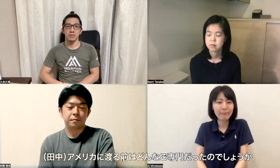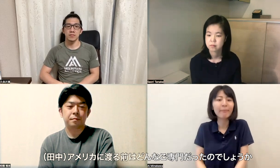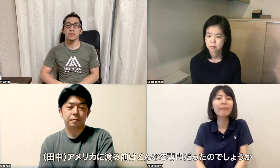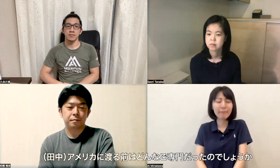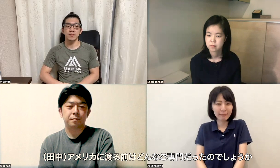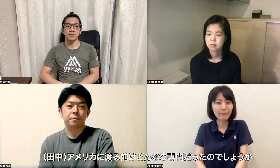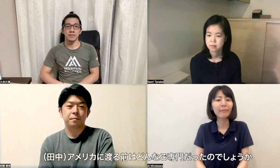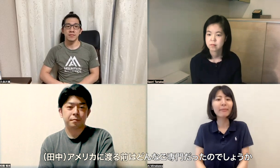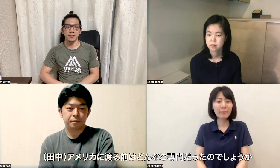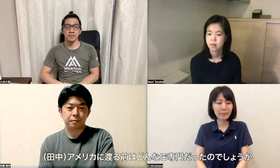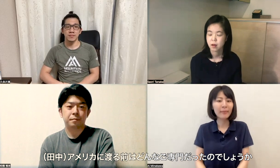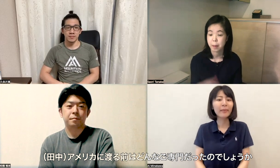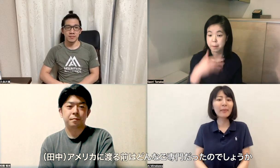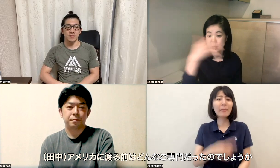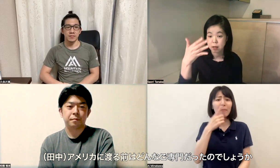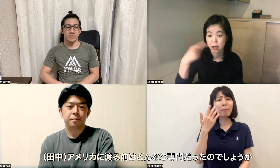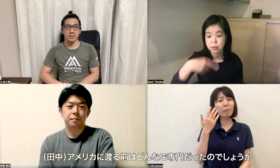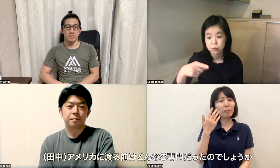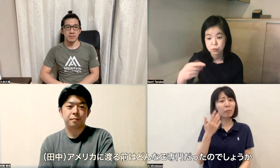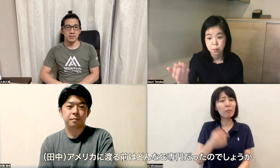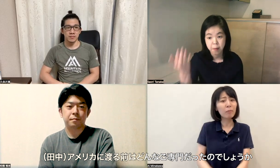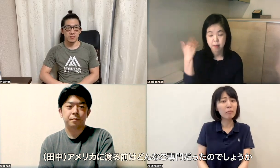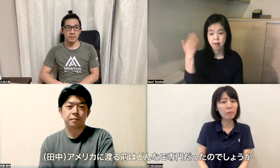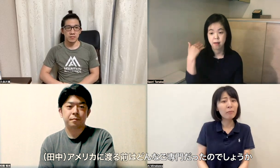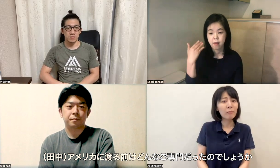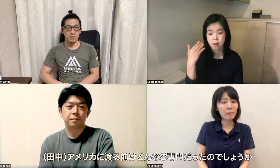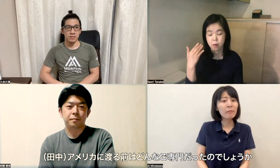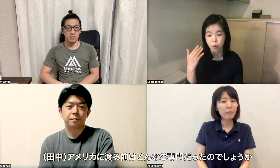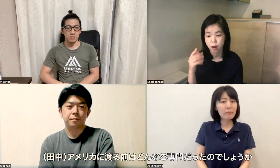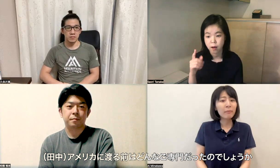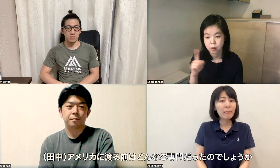(ST) What was your specialty in Japan?